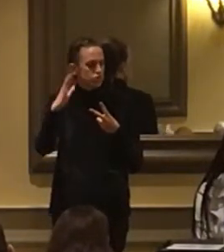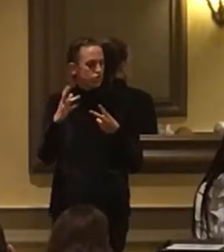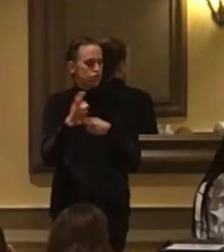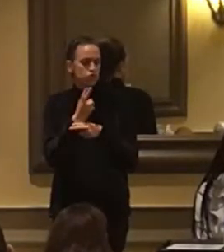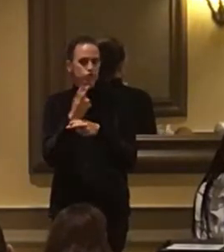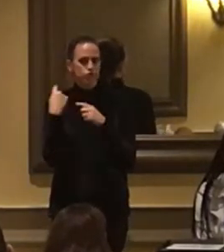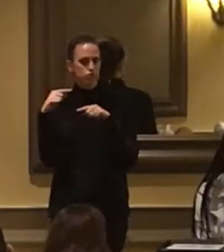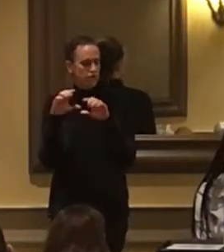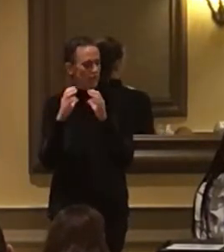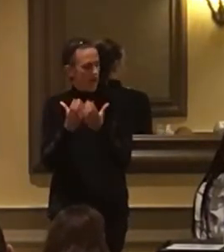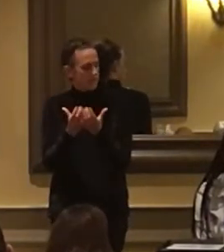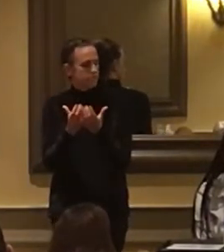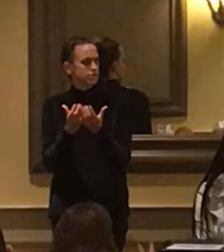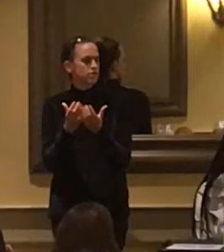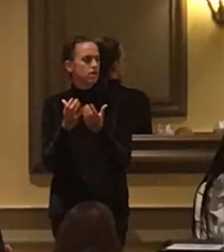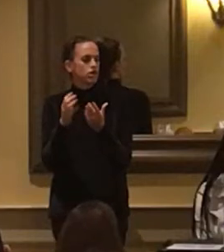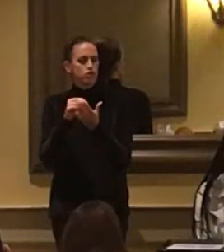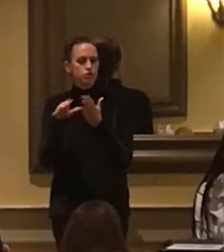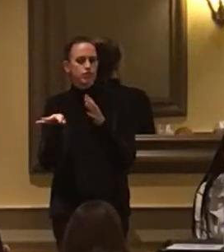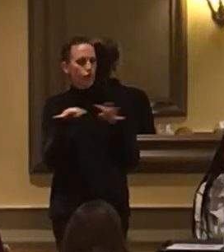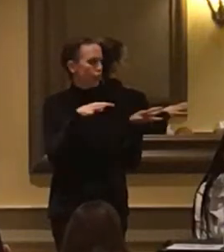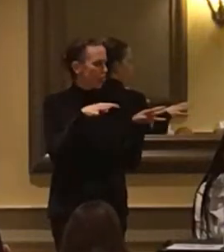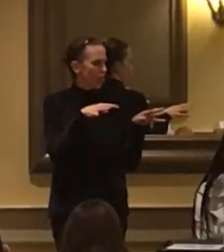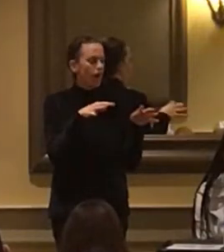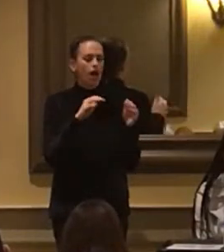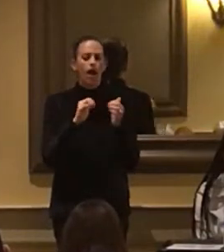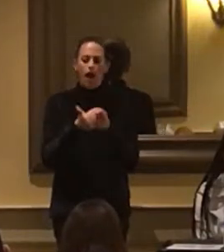And what the teachers have done to better support you with that?